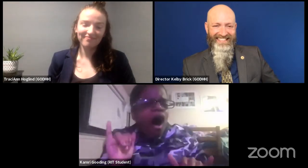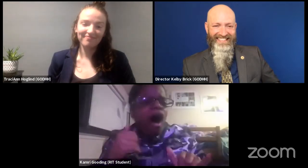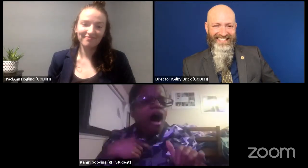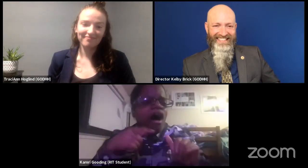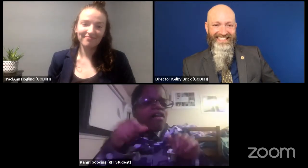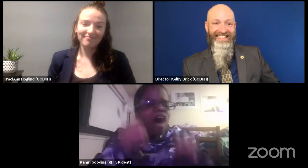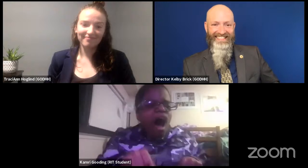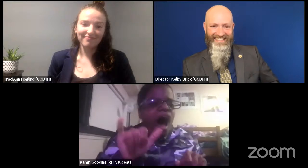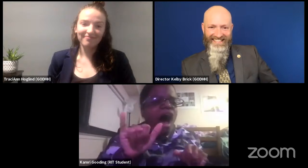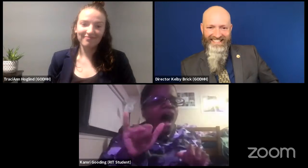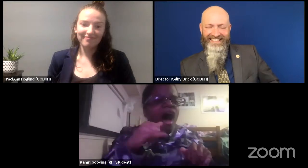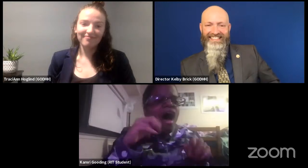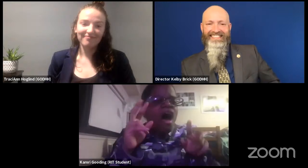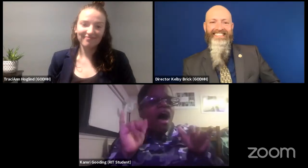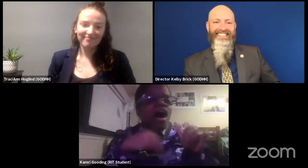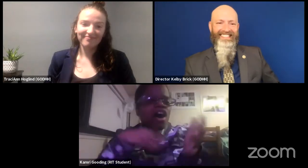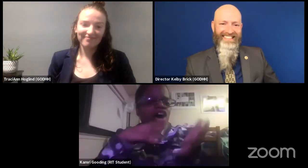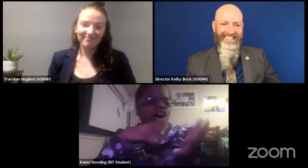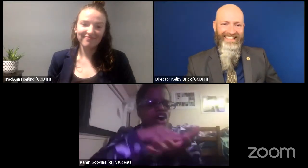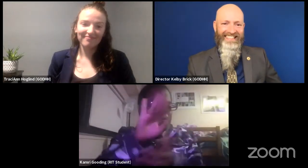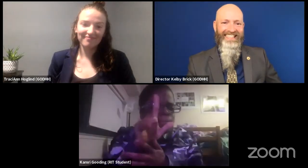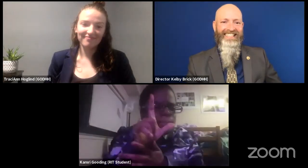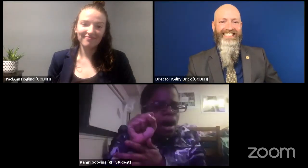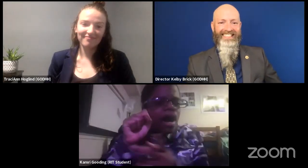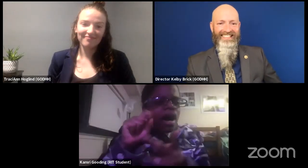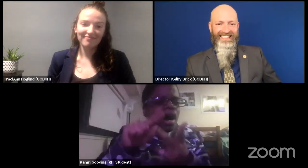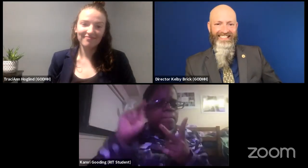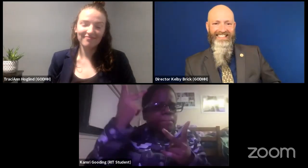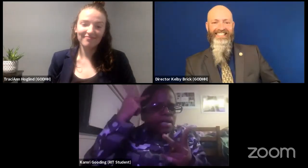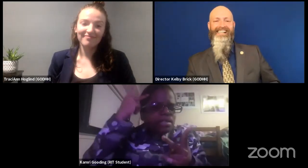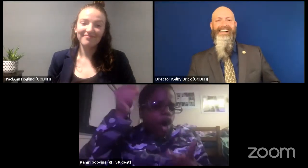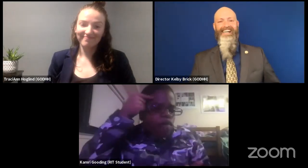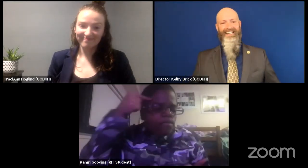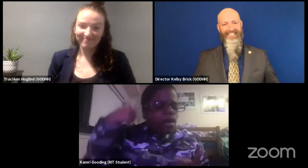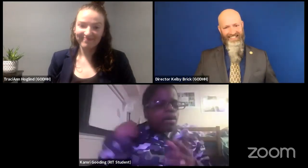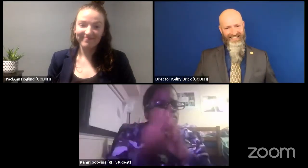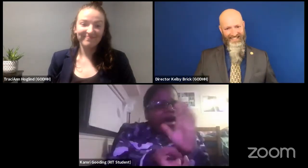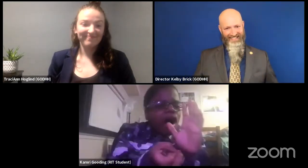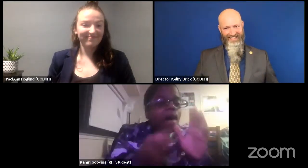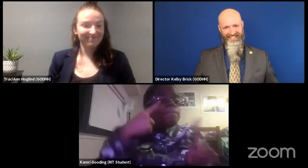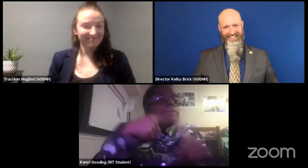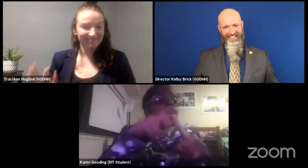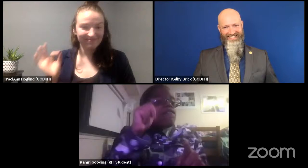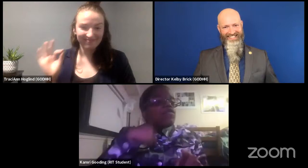students. And I think it helps the other students, it educates them, you know, not only about